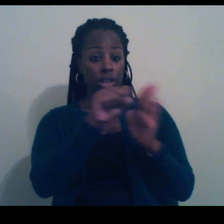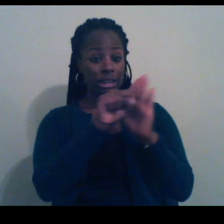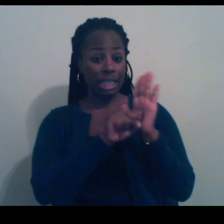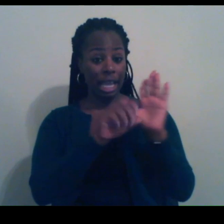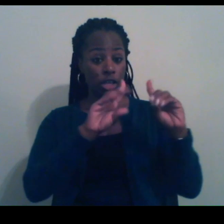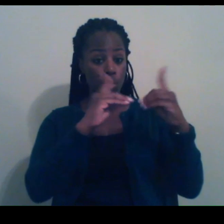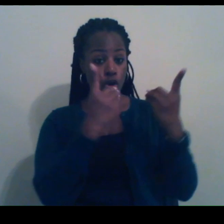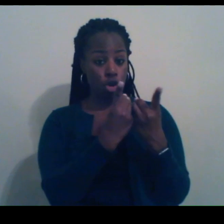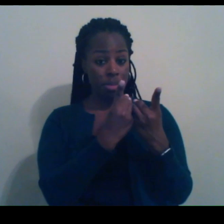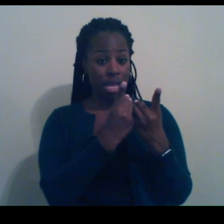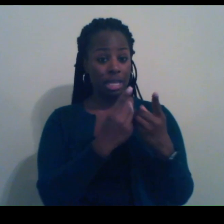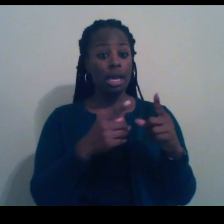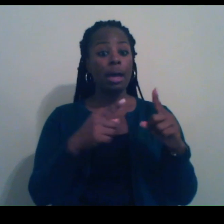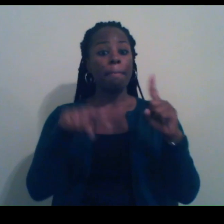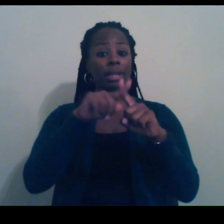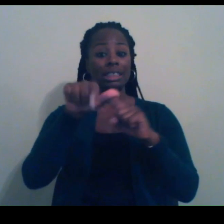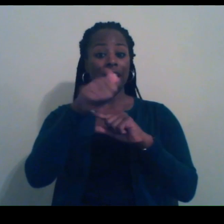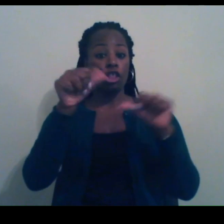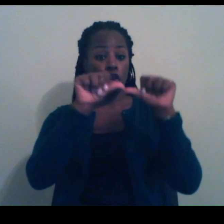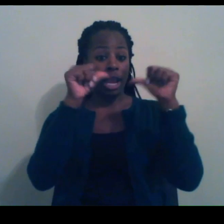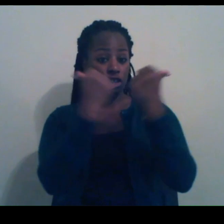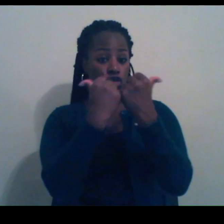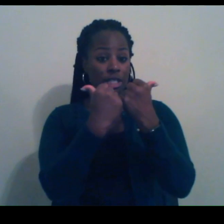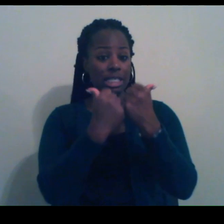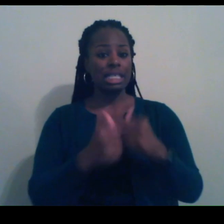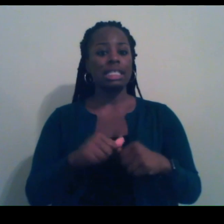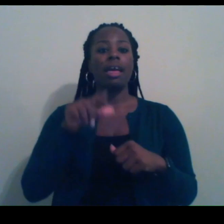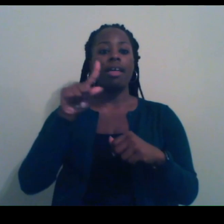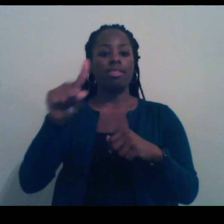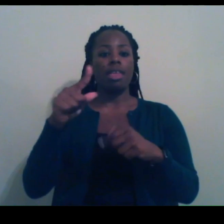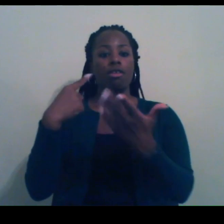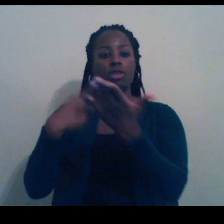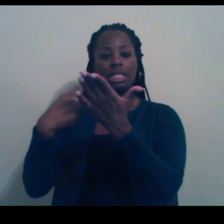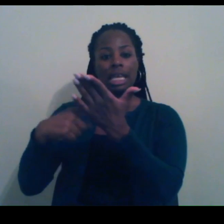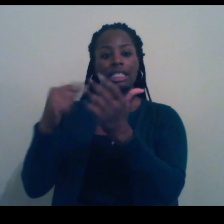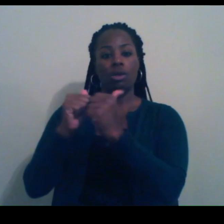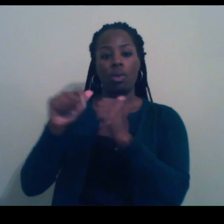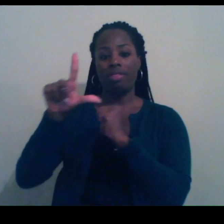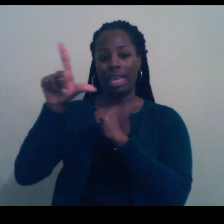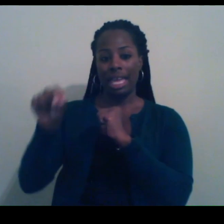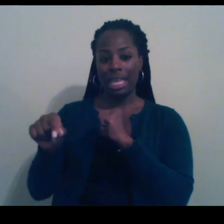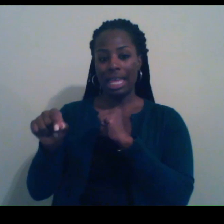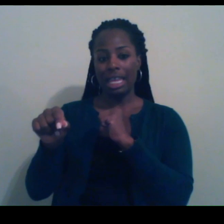group has worked out that arrangement with both Italy and South Korea